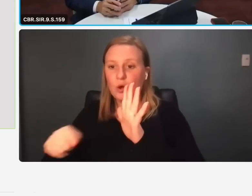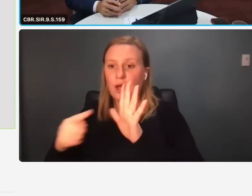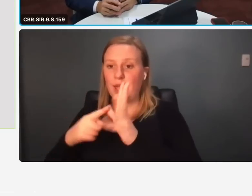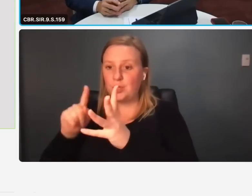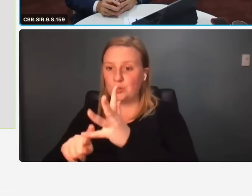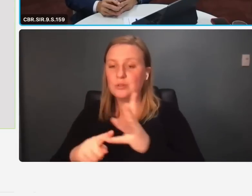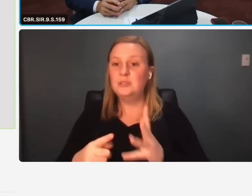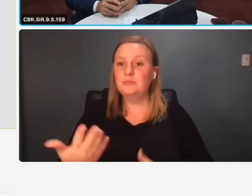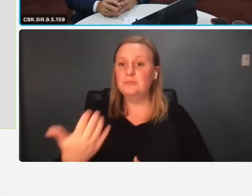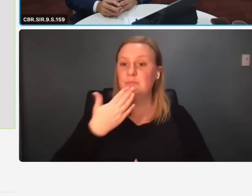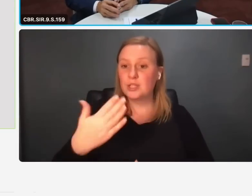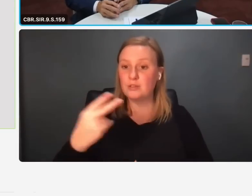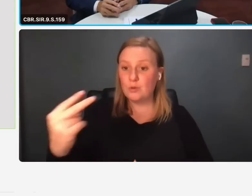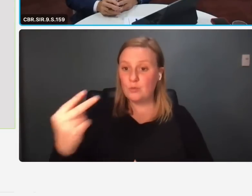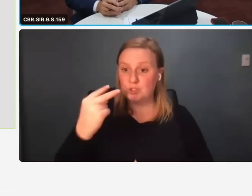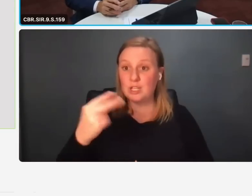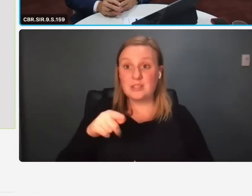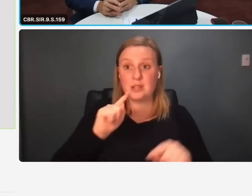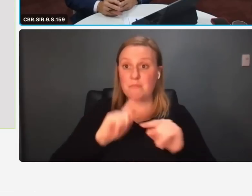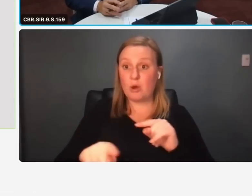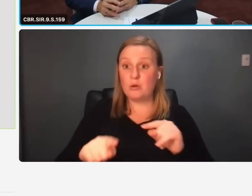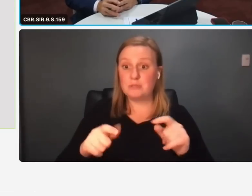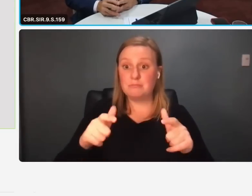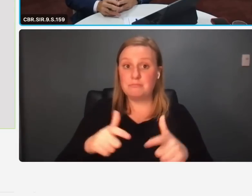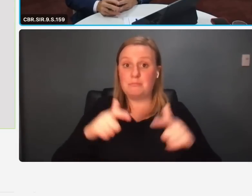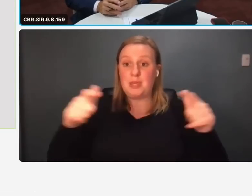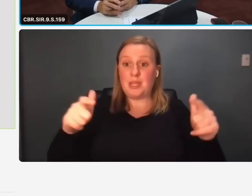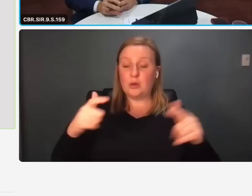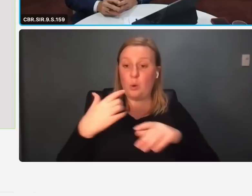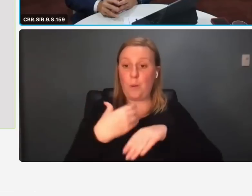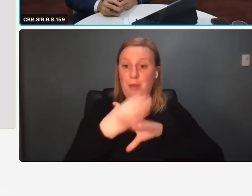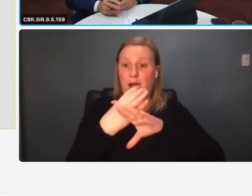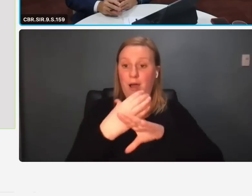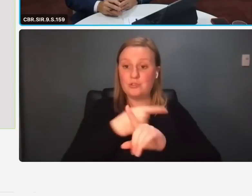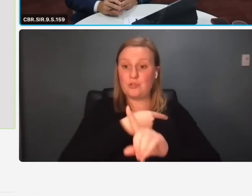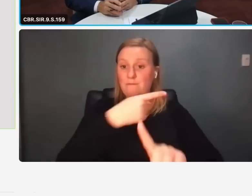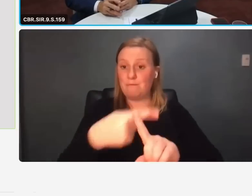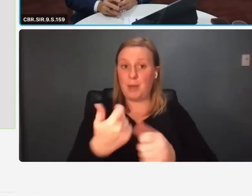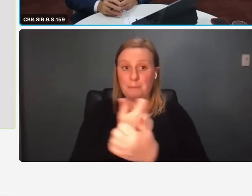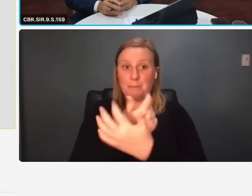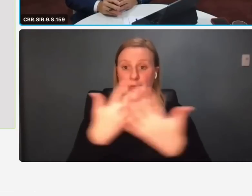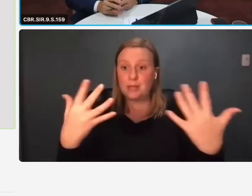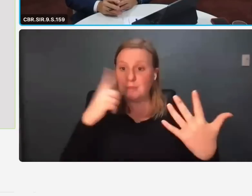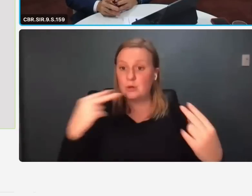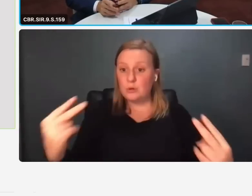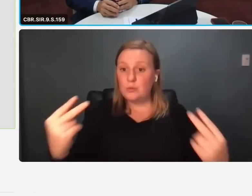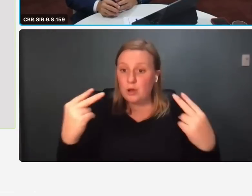This is the largest webinar we've ever done we think and hopefully we can beat that record the next time we come around.